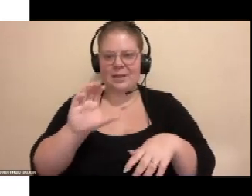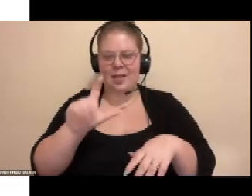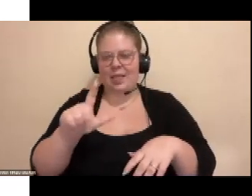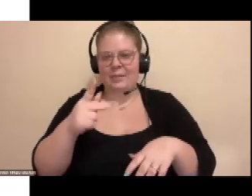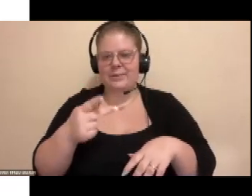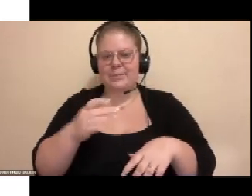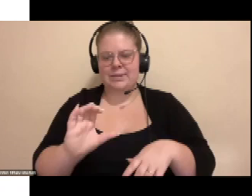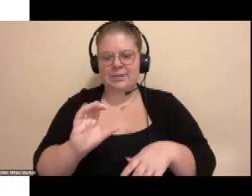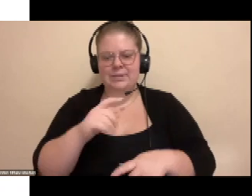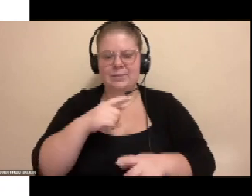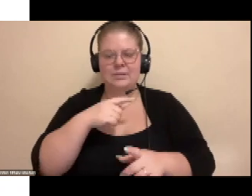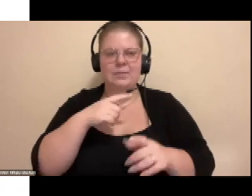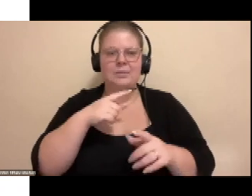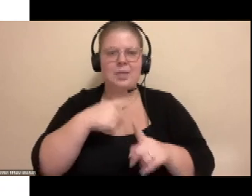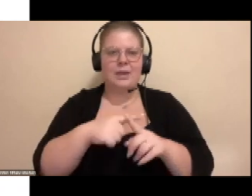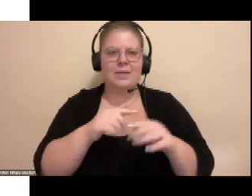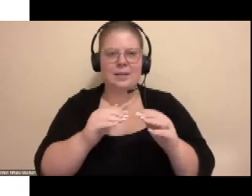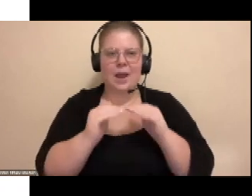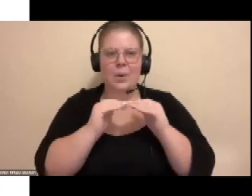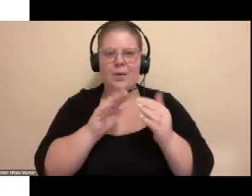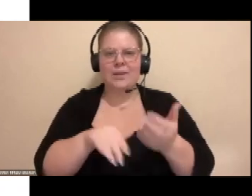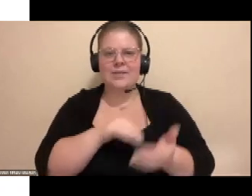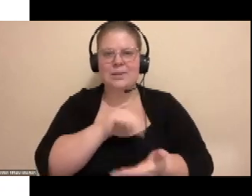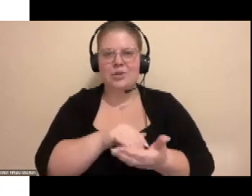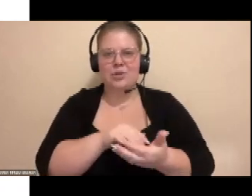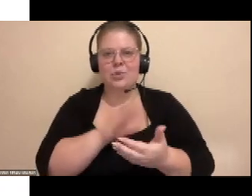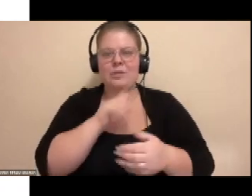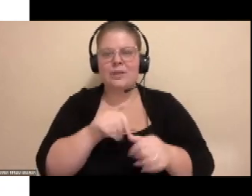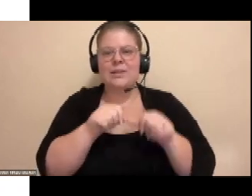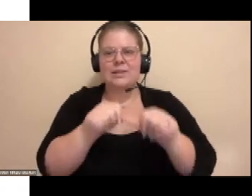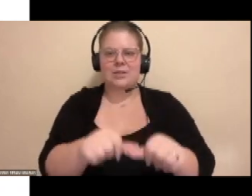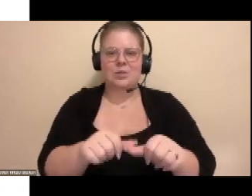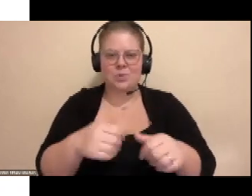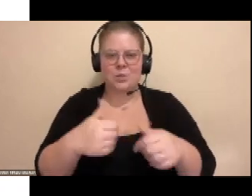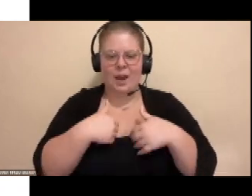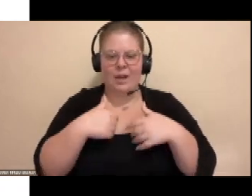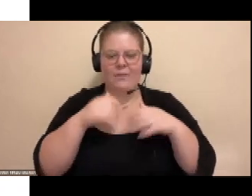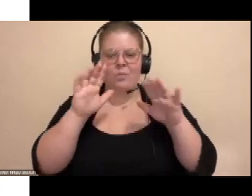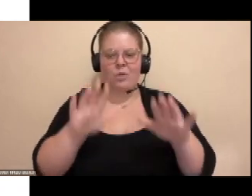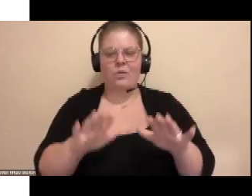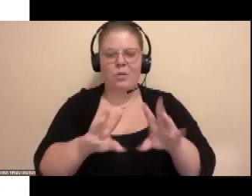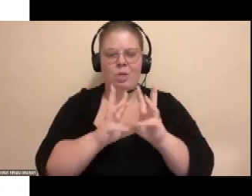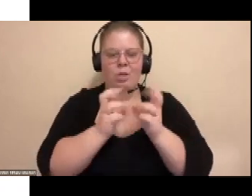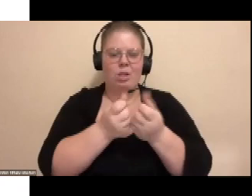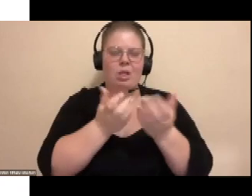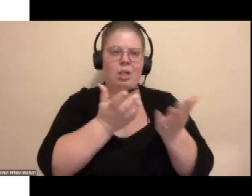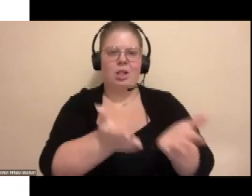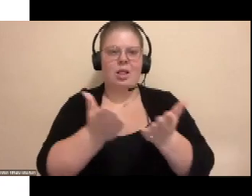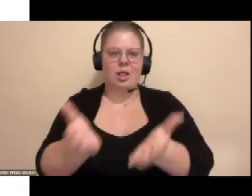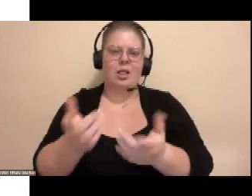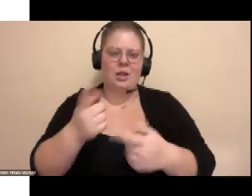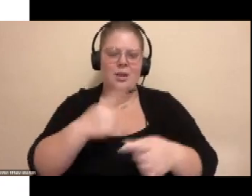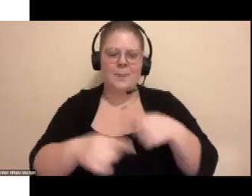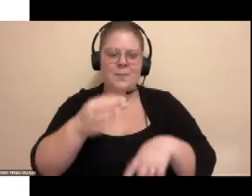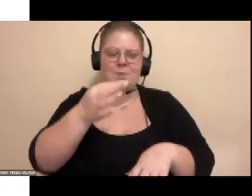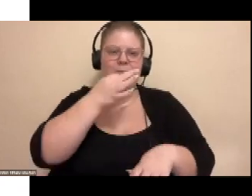the Equity Center because we will continue to have some great offerings coming. Have a great weekend, everyone,